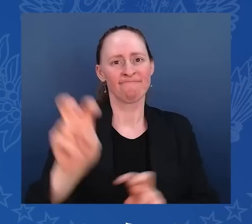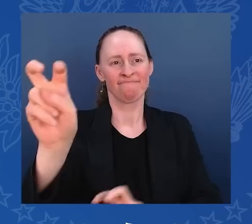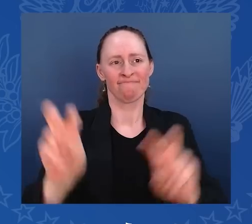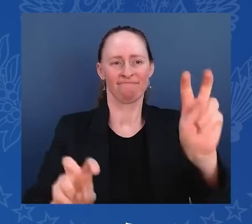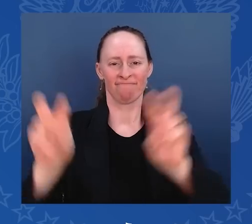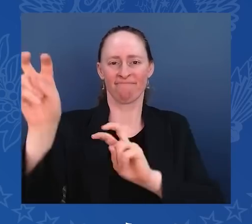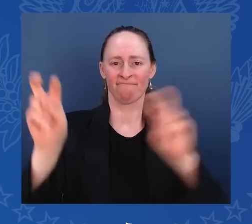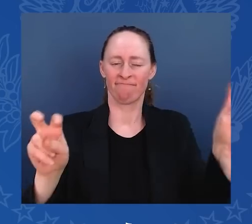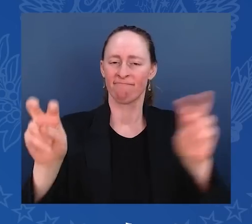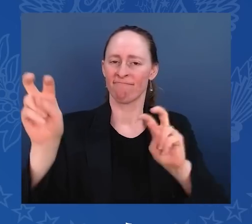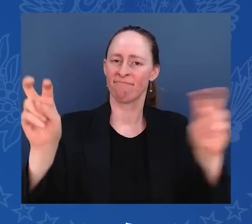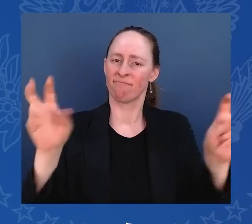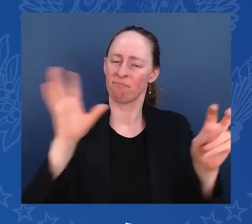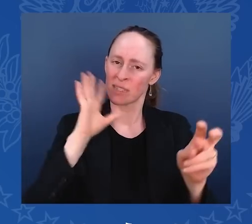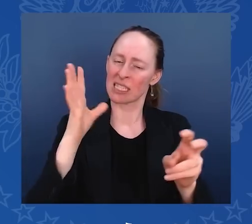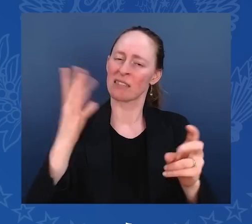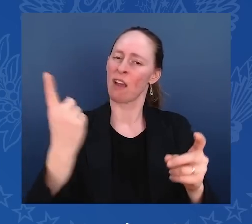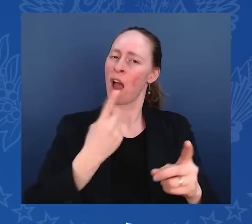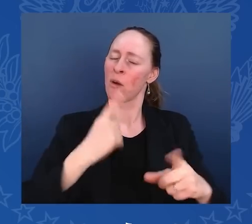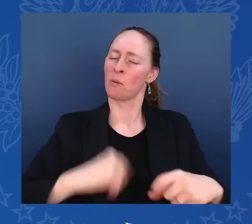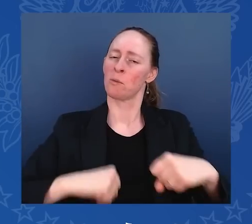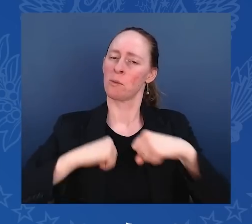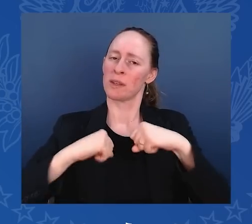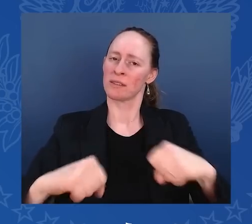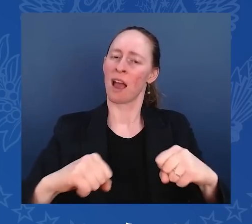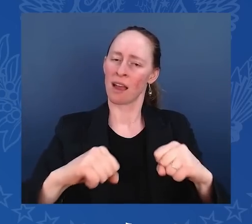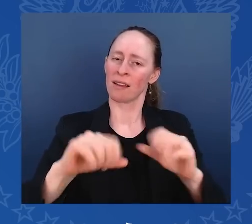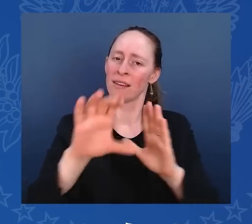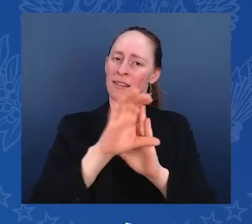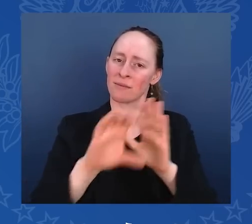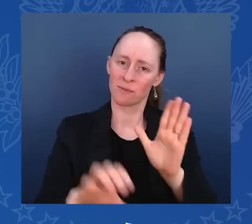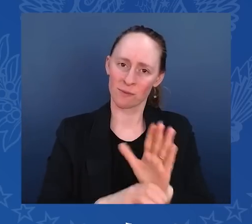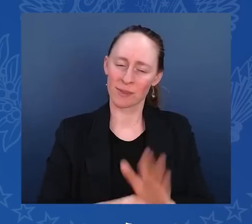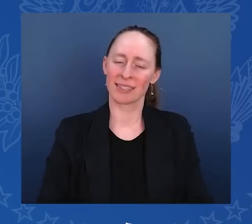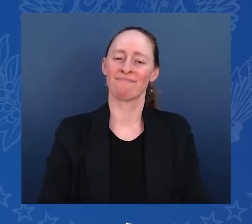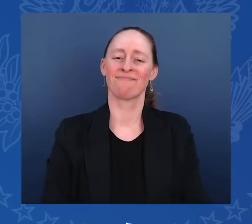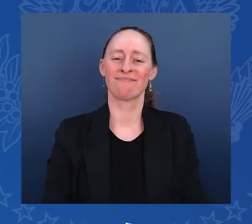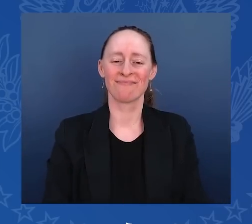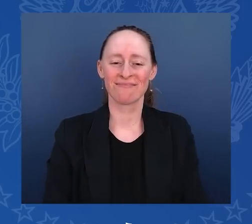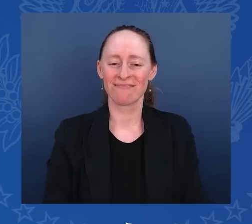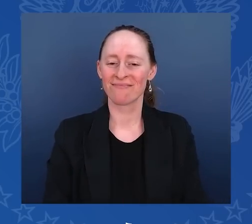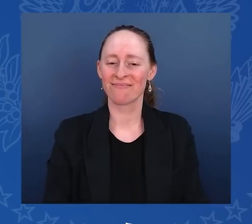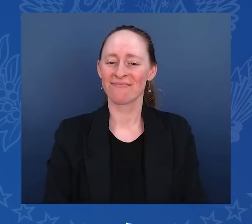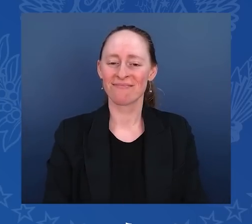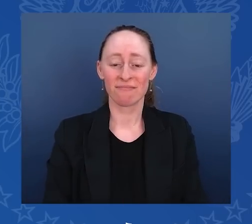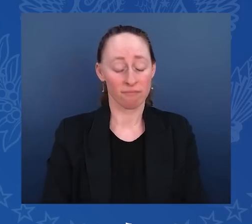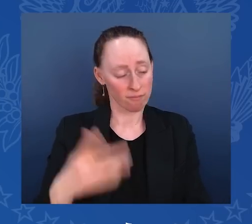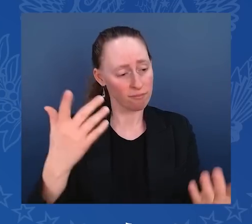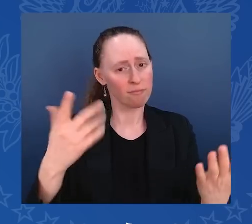Everybody, everybody, everybody has an equal opportunity. That's what it's all about.